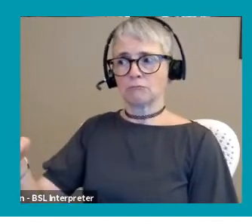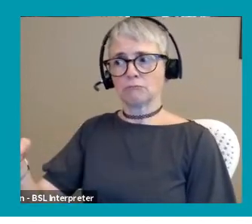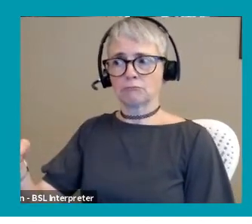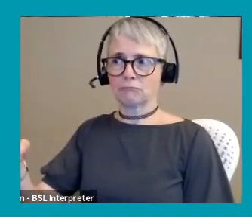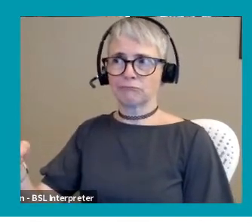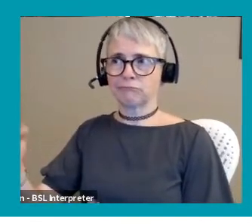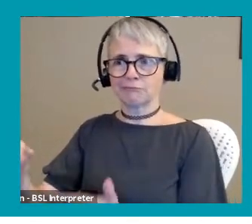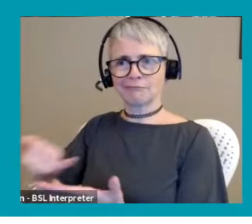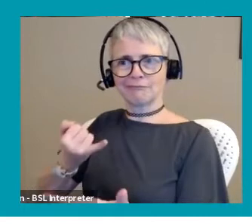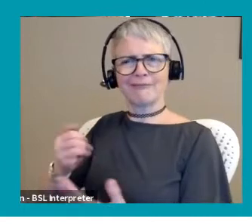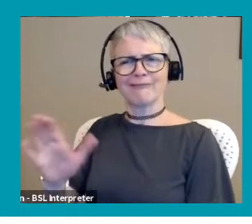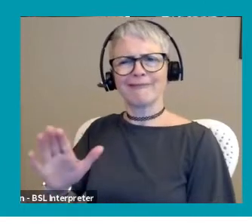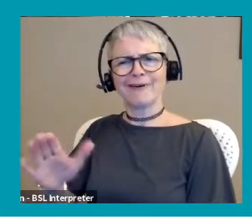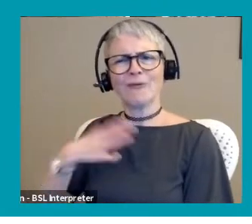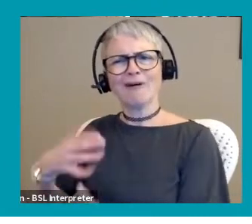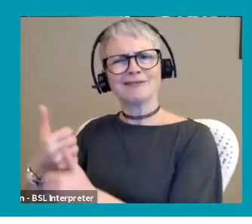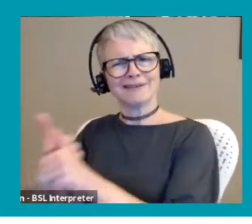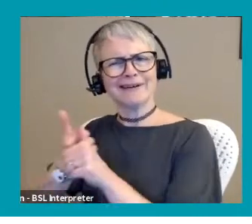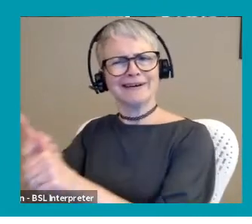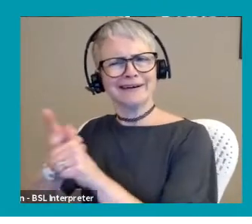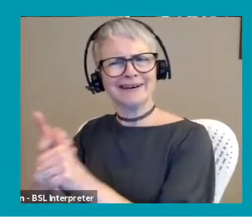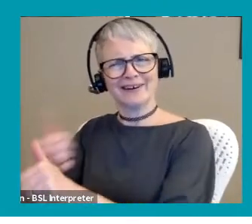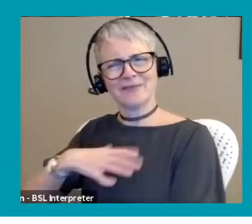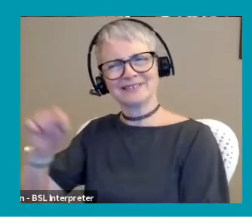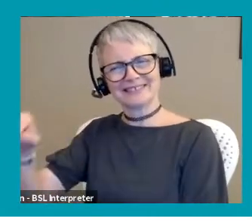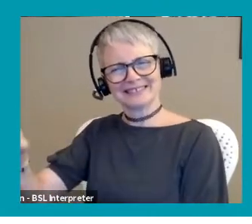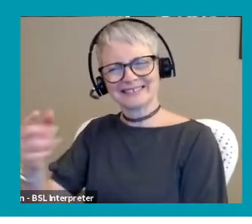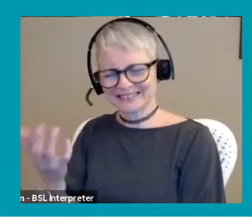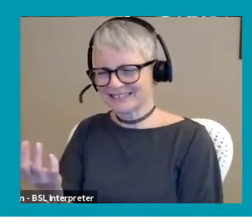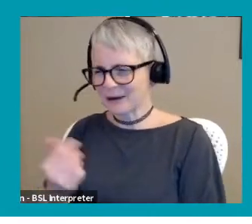They want to work with you. It's good for them to place somebody who can doing the job in the job.